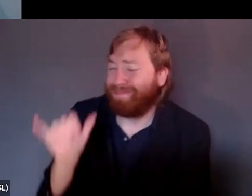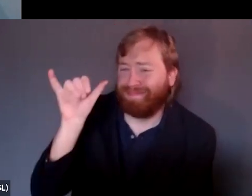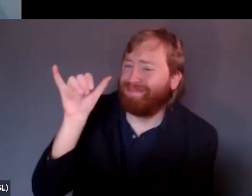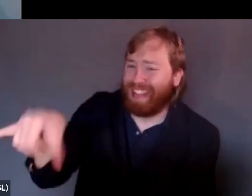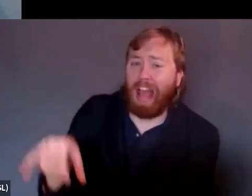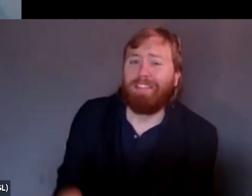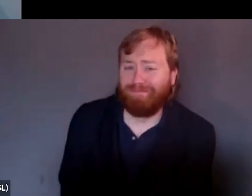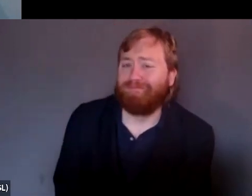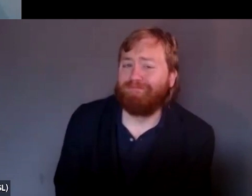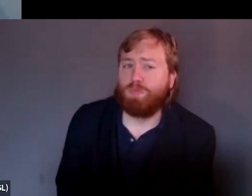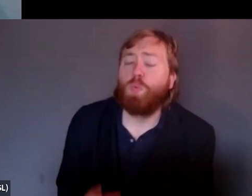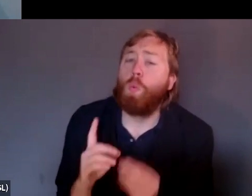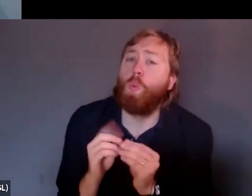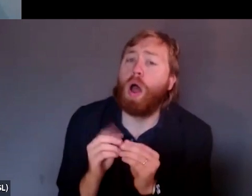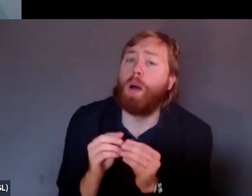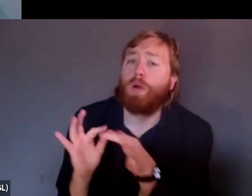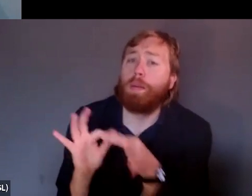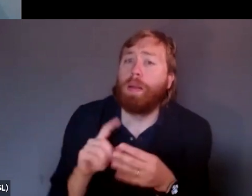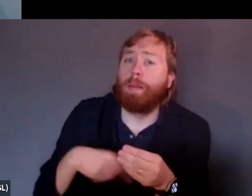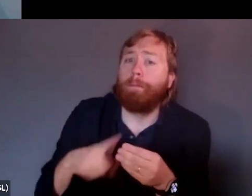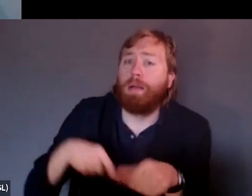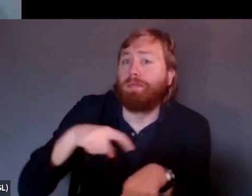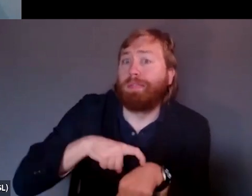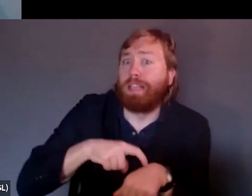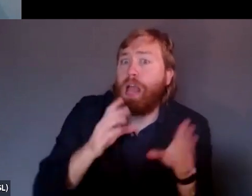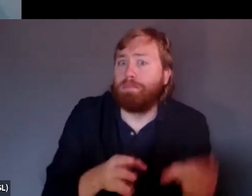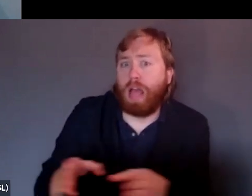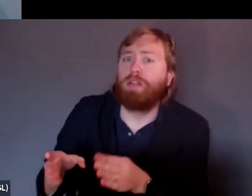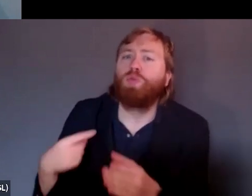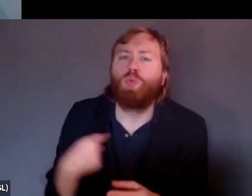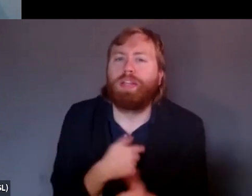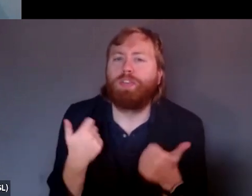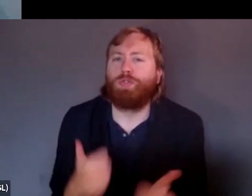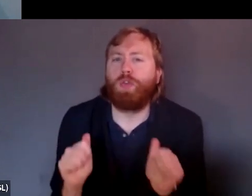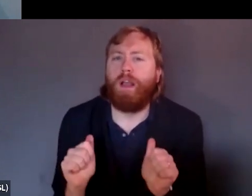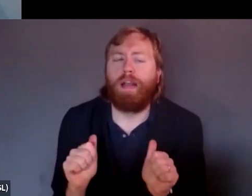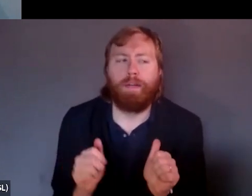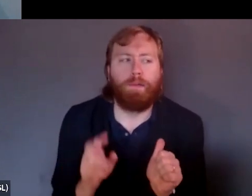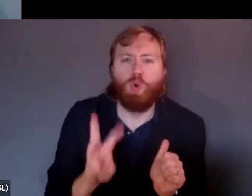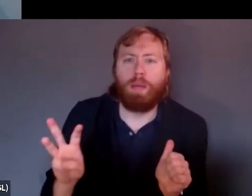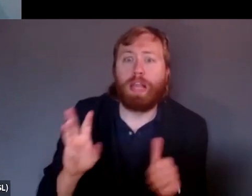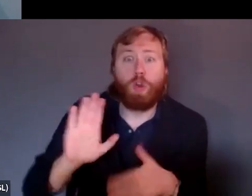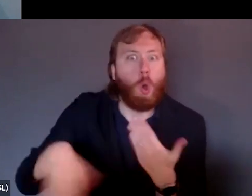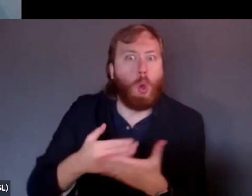Oh, and one other piece relative to the timing, we try to have the website, all the content is entered